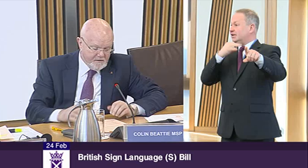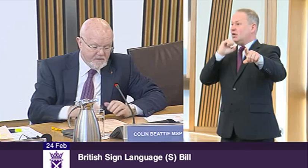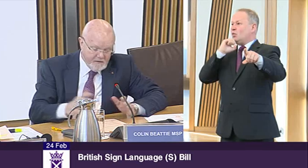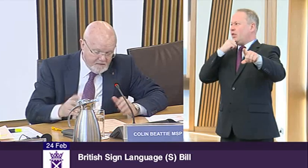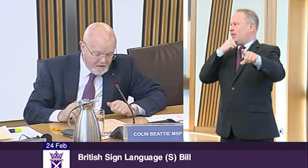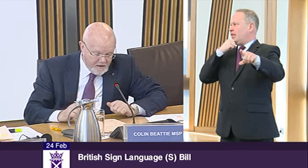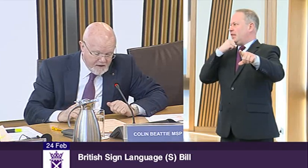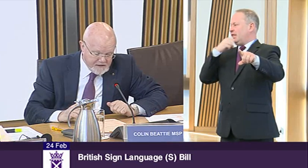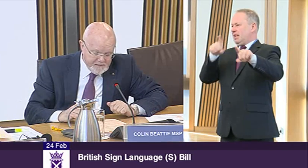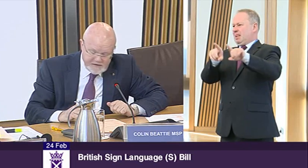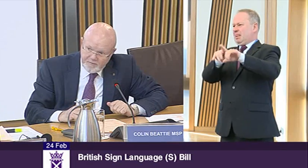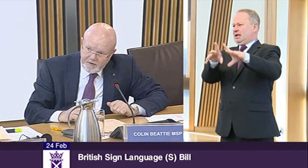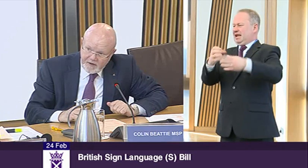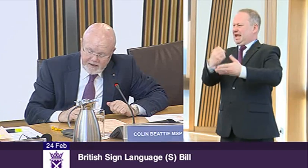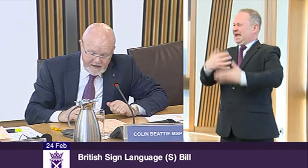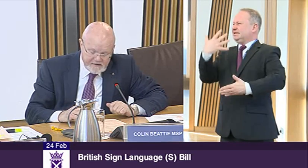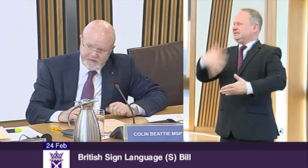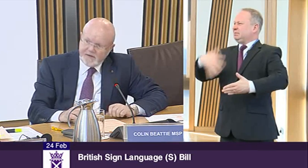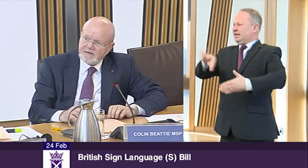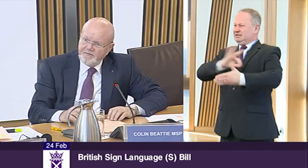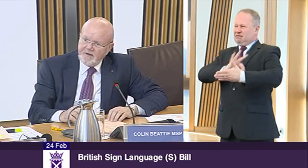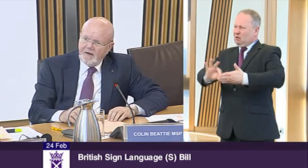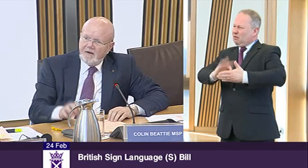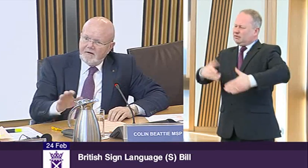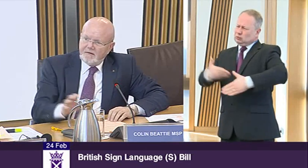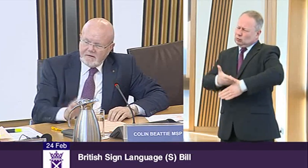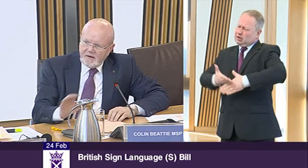it will become an expensive bureaucratic exercise”.